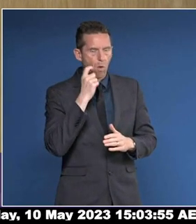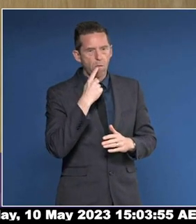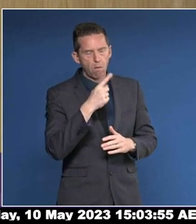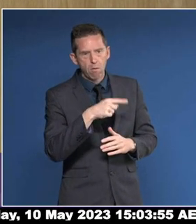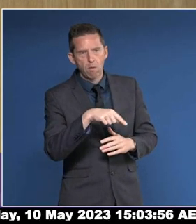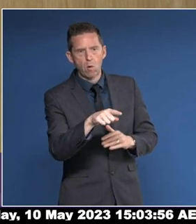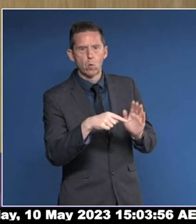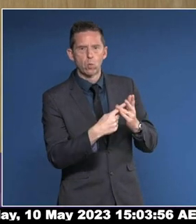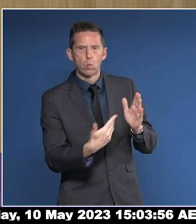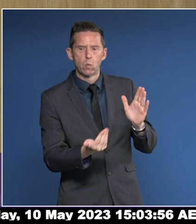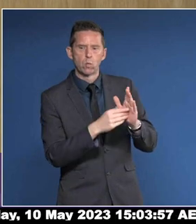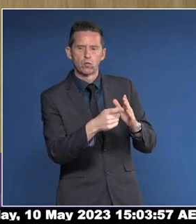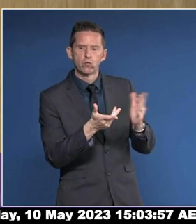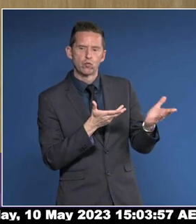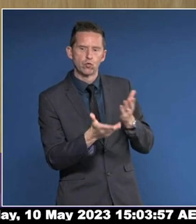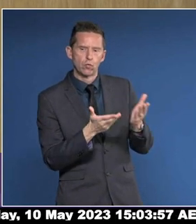followed up. MS MAHONY: Yes.